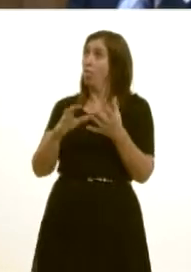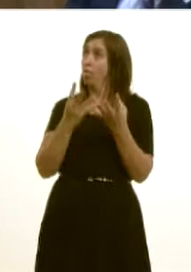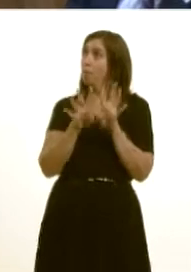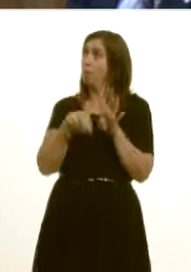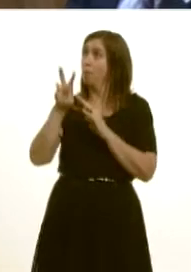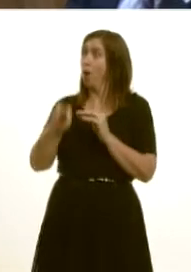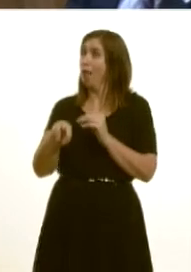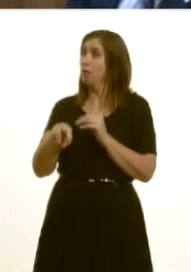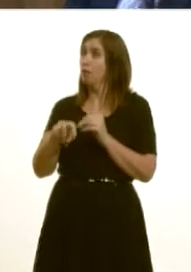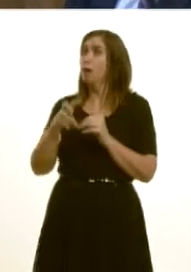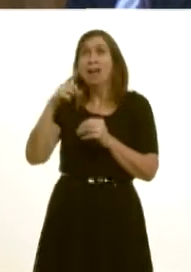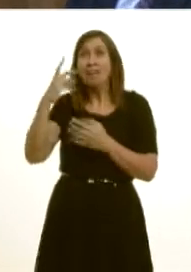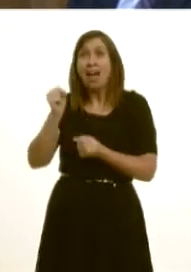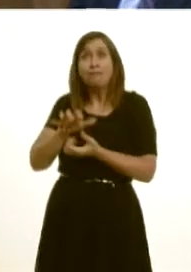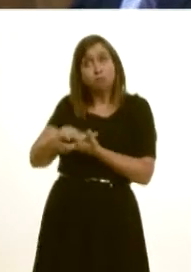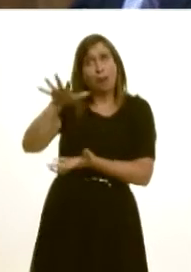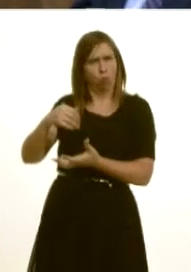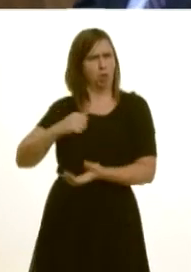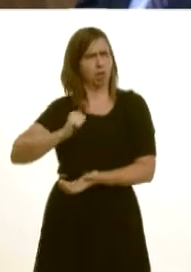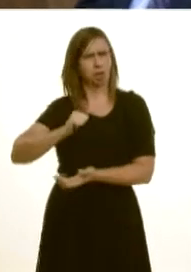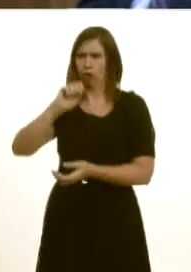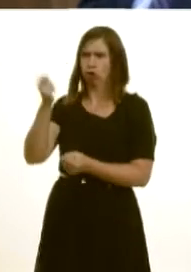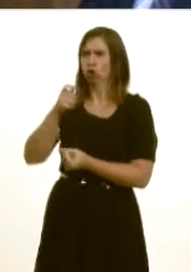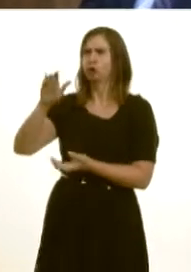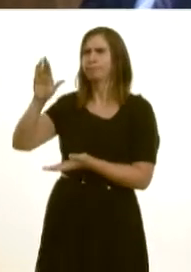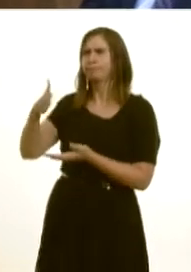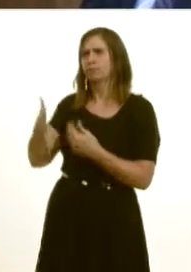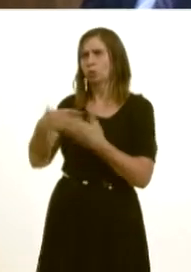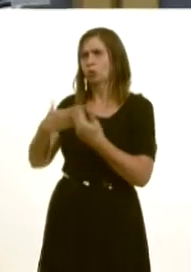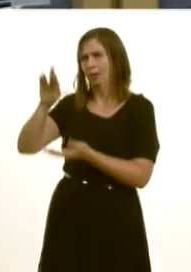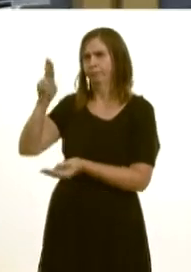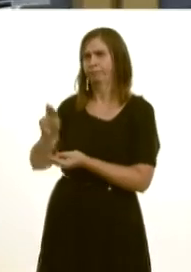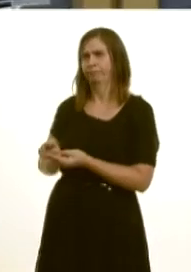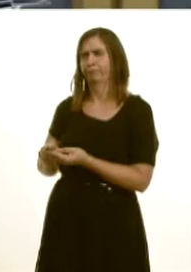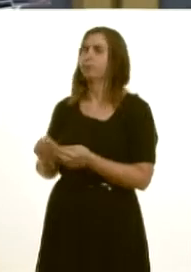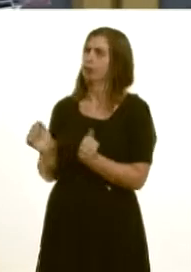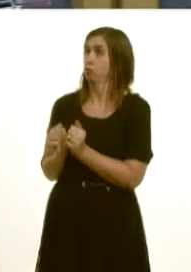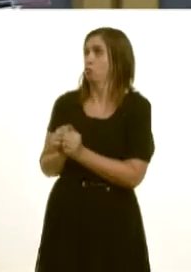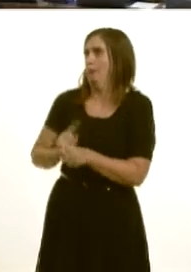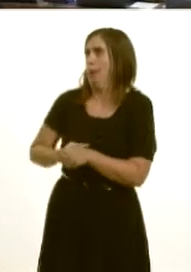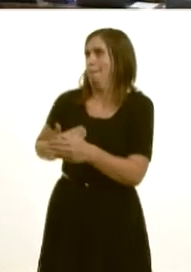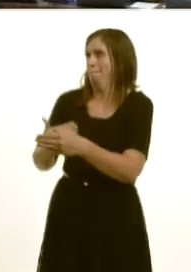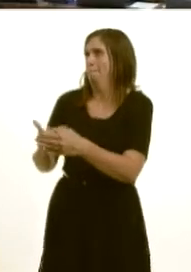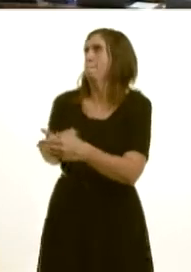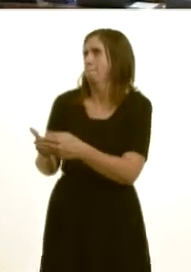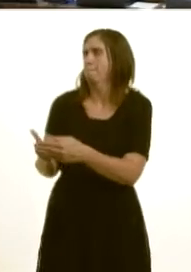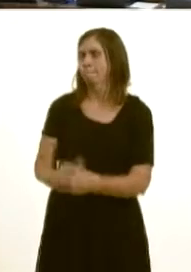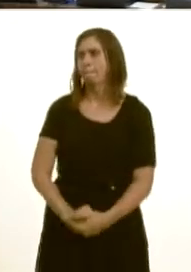be one, we would, of course, expect that backlog to be cleared in a reasonable and appropriate time. Kirsty Williams: First Minister, the complaints